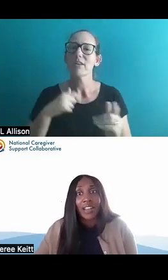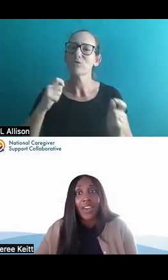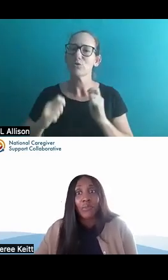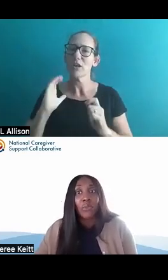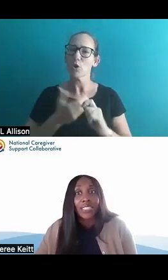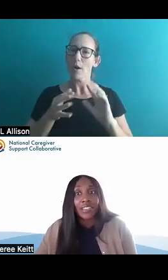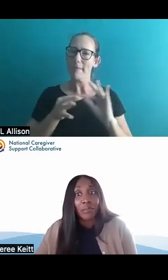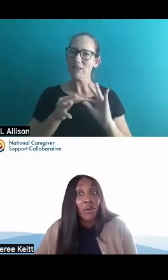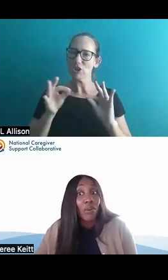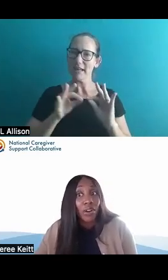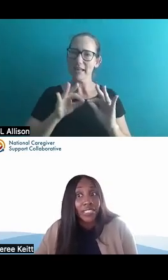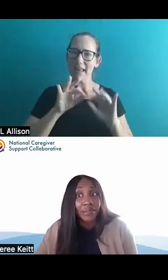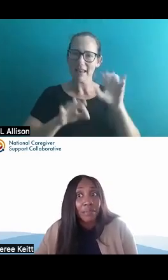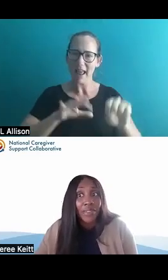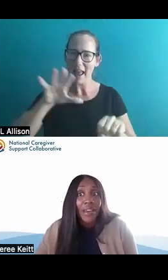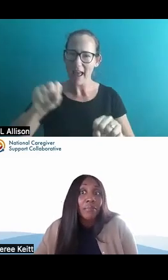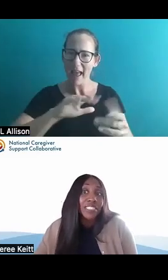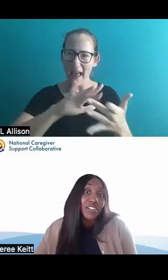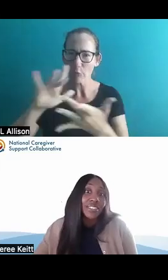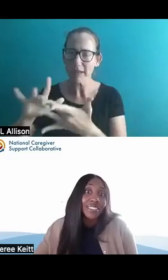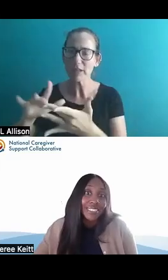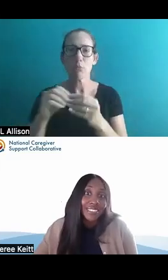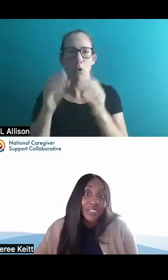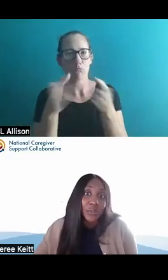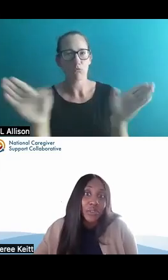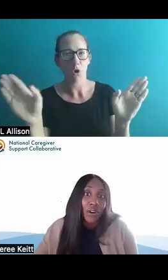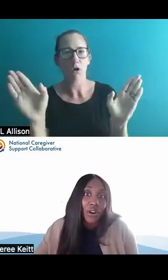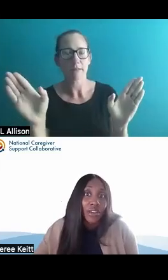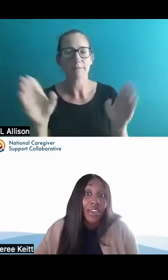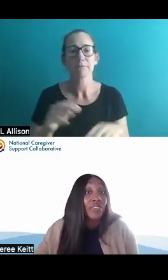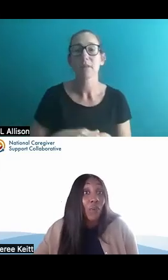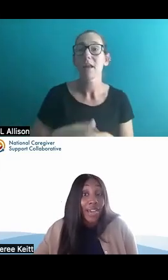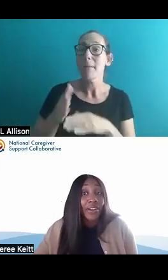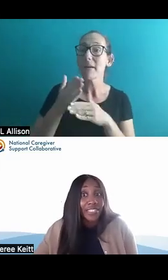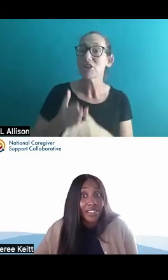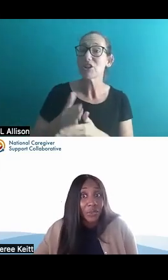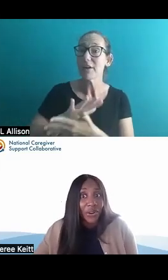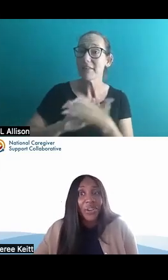that will resonate more broadly. By sharing these insights with you all and the wider aging network,